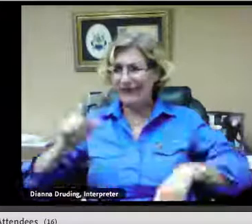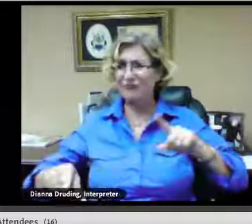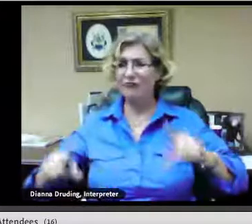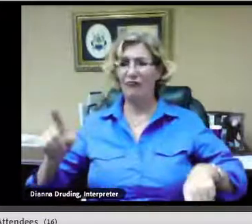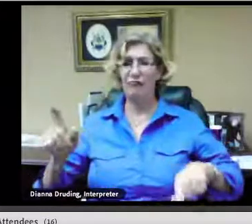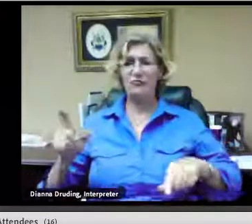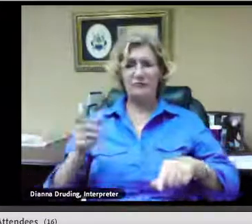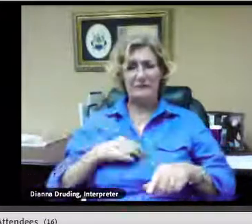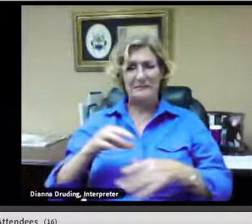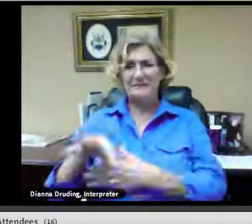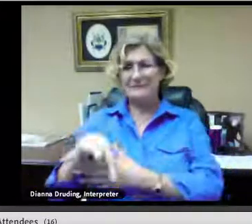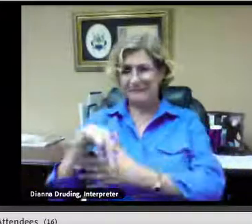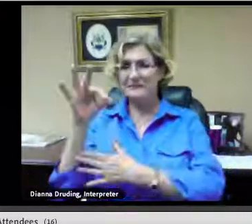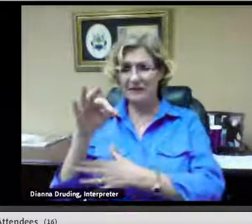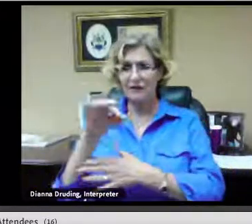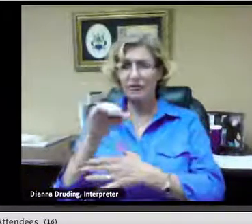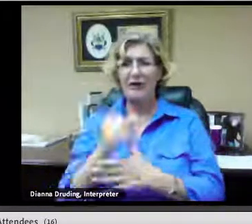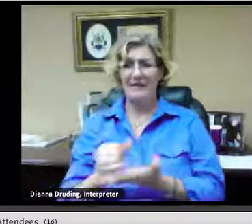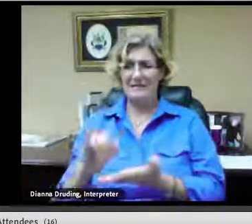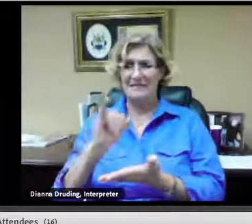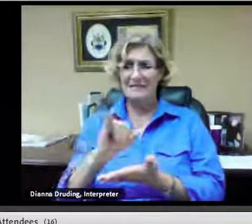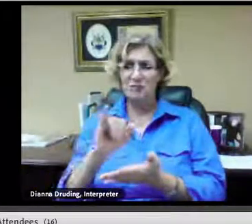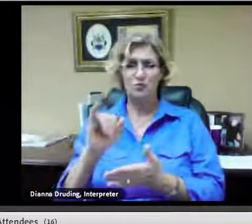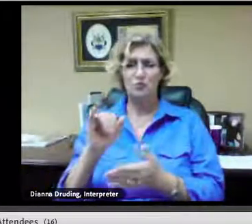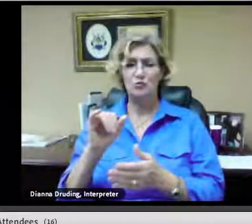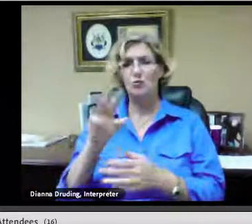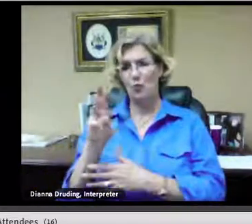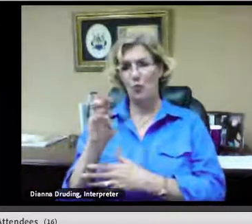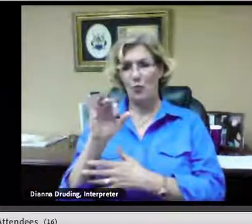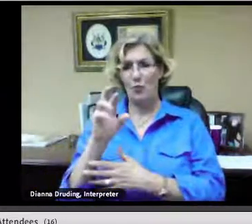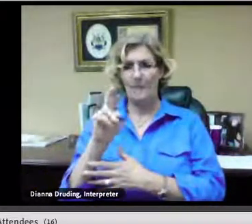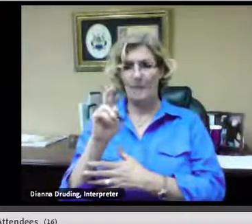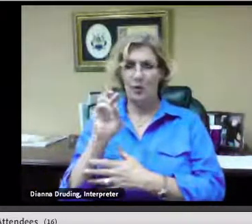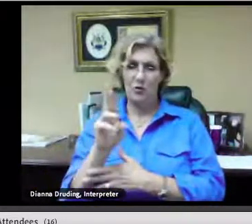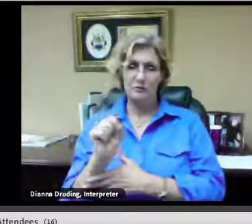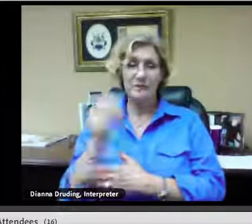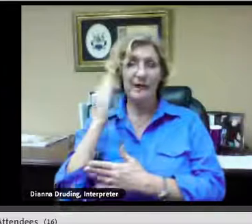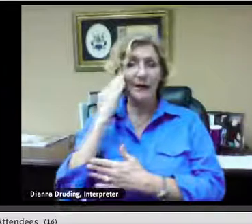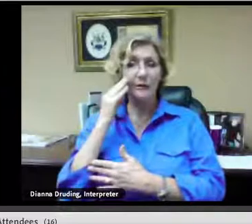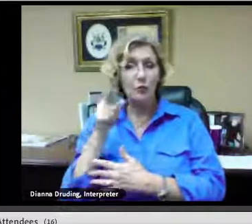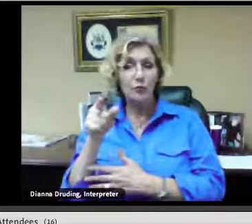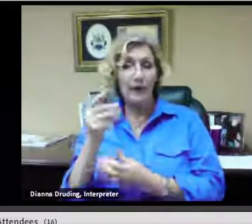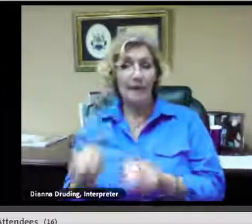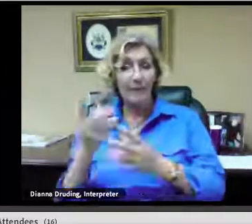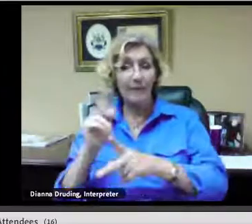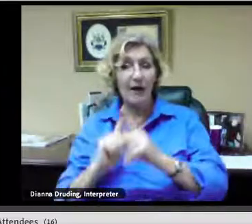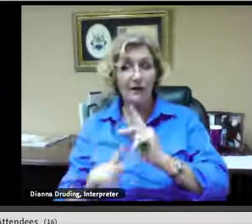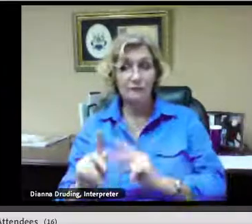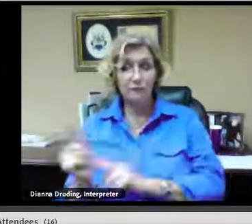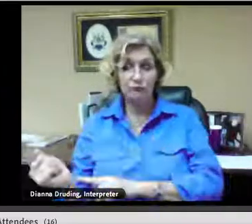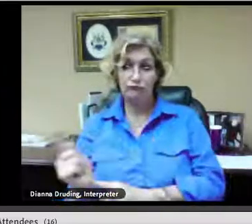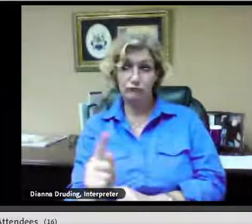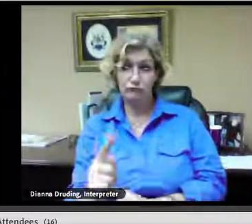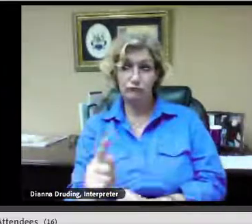and I know that a lot of you attendees may have attended those as well, but there's a lot of overlap